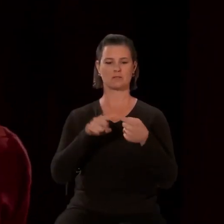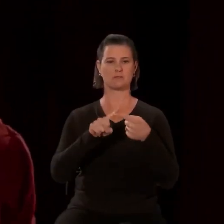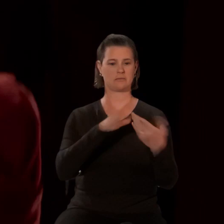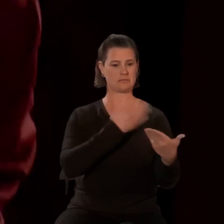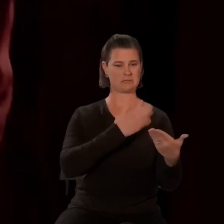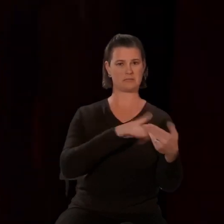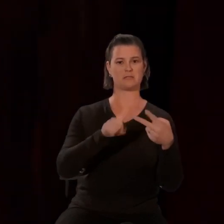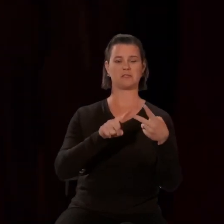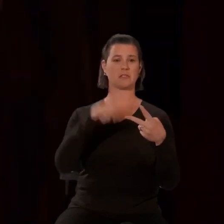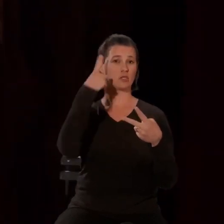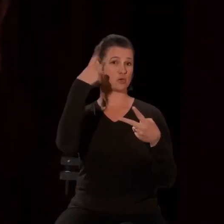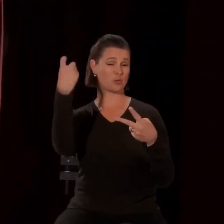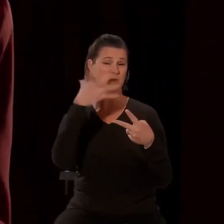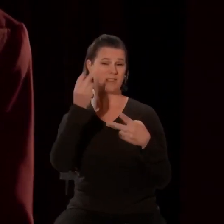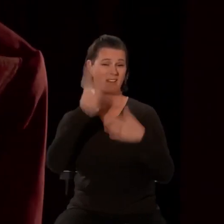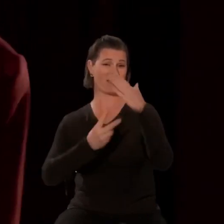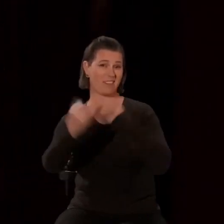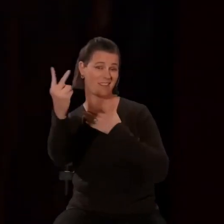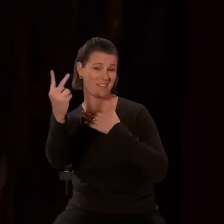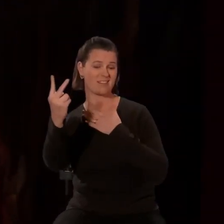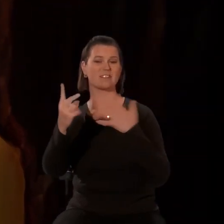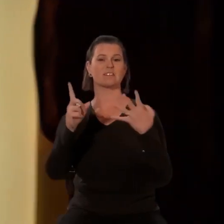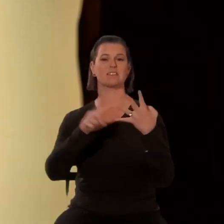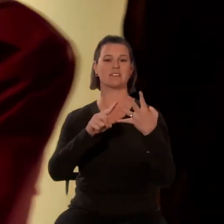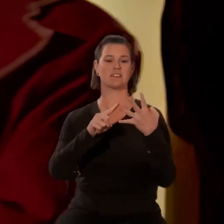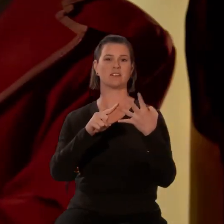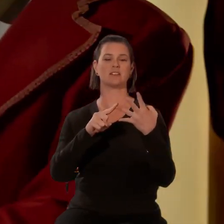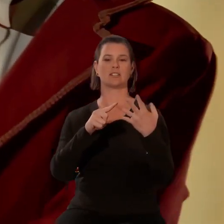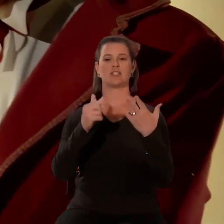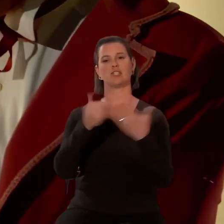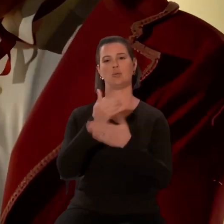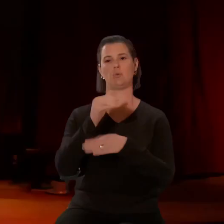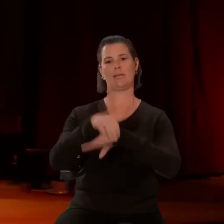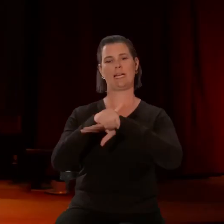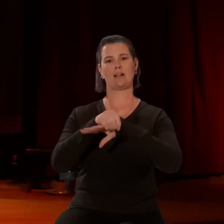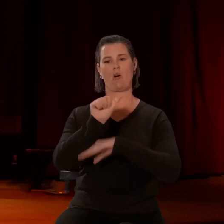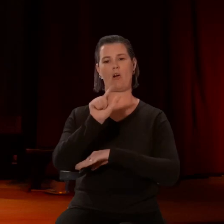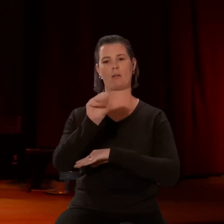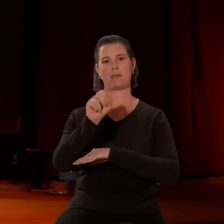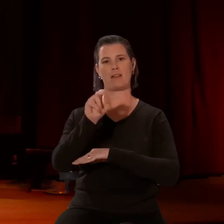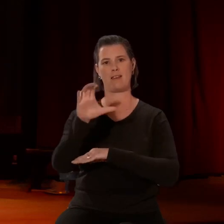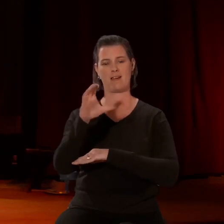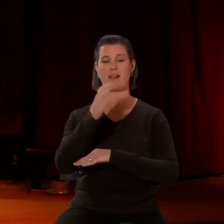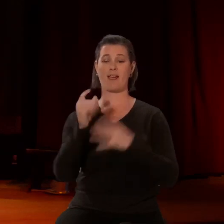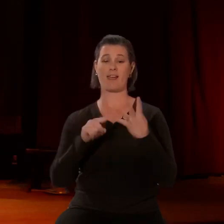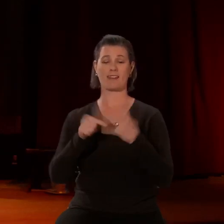a book of dreams and fortune telling, a New England Almanac, and being a superstitious fellow,